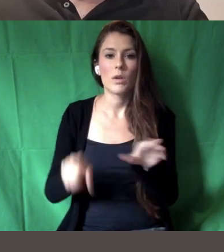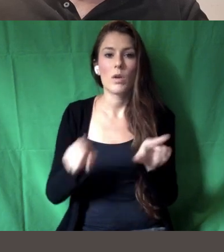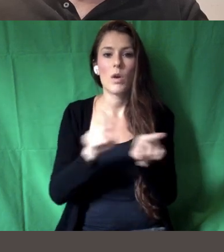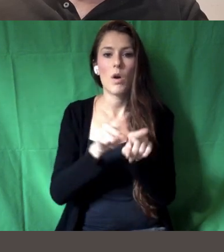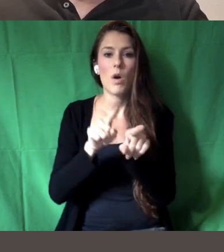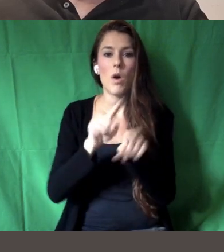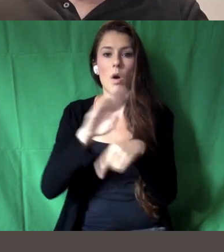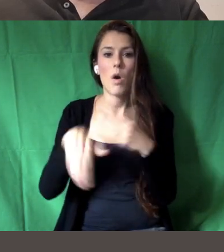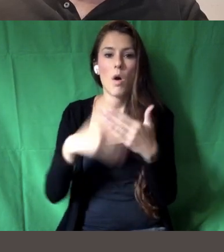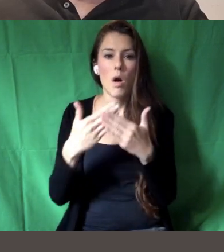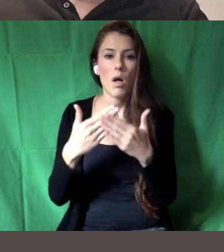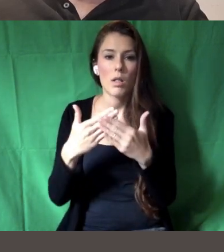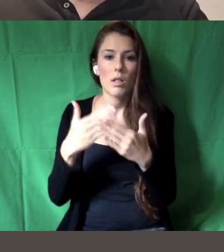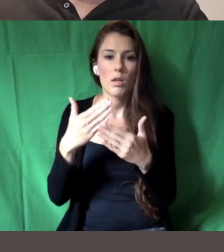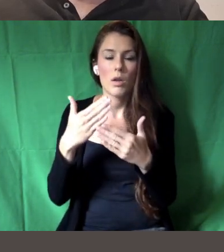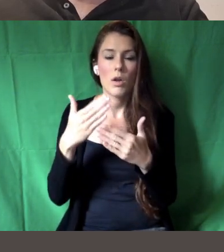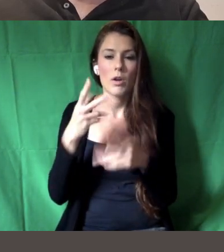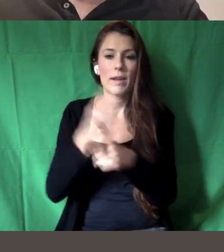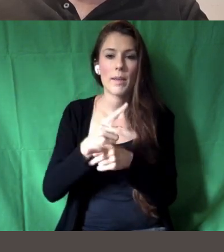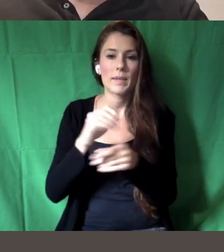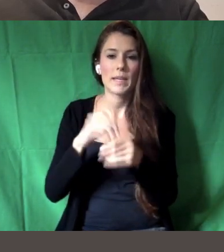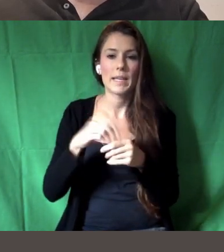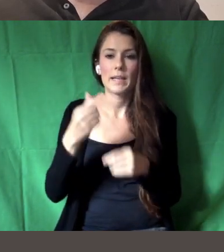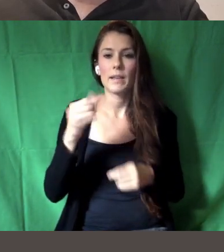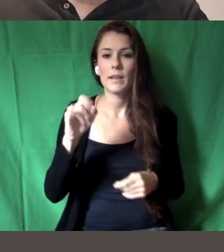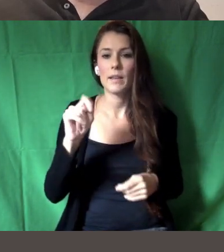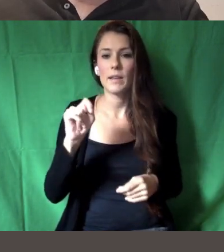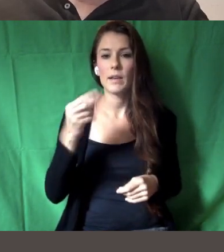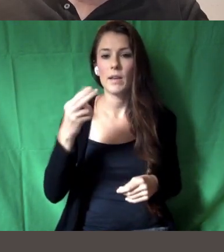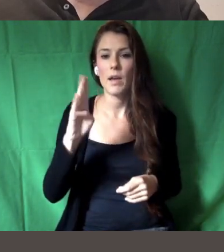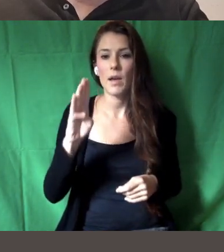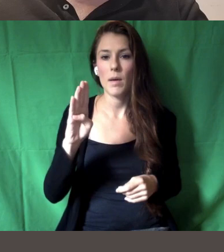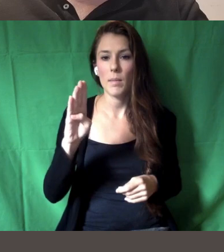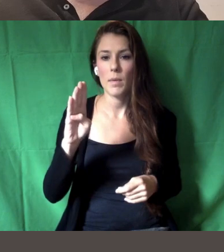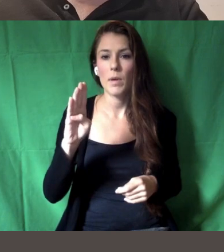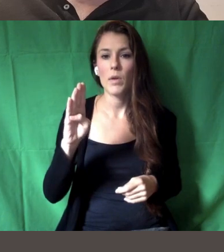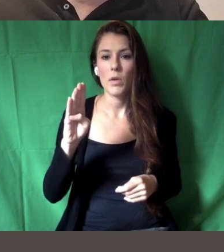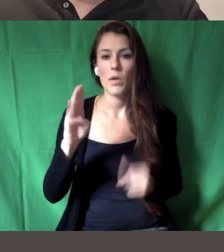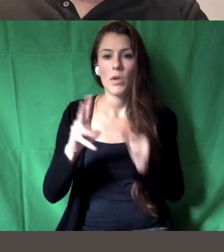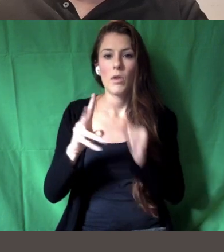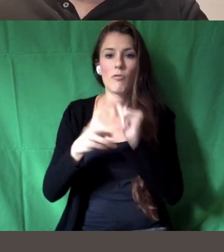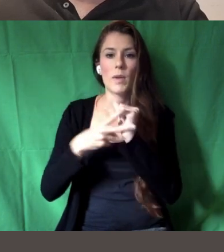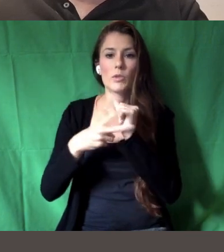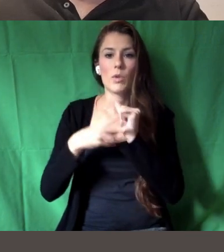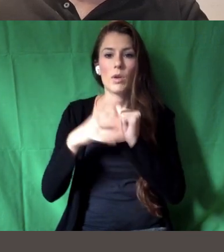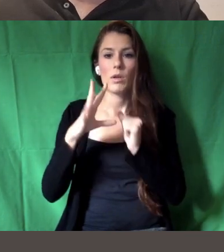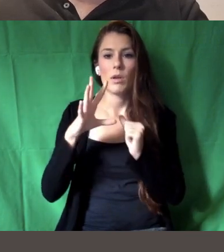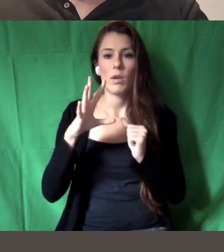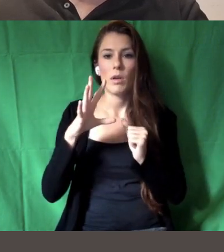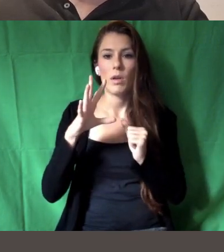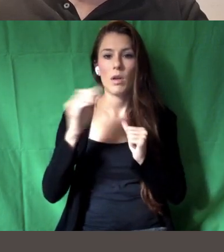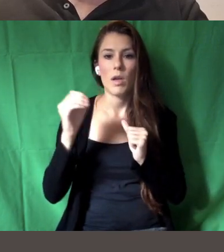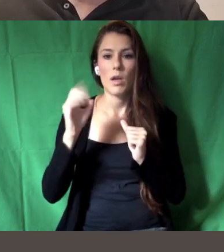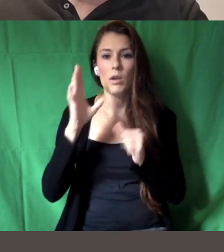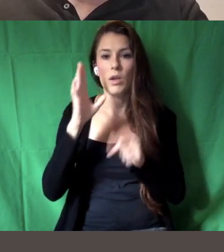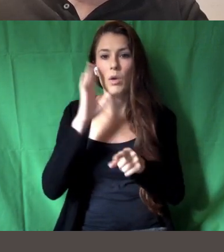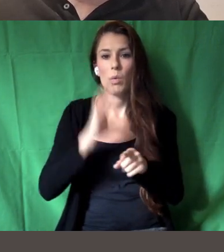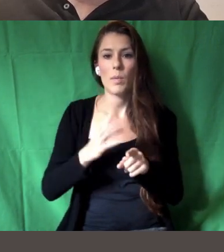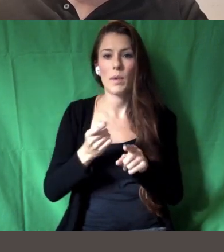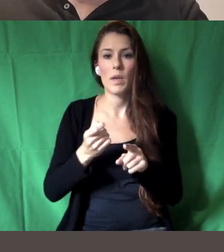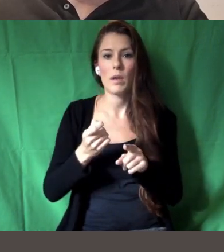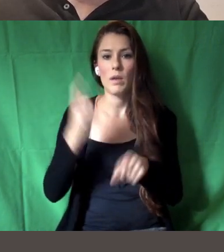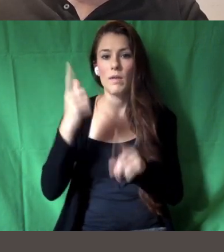are kept in a GitHub git repository and the whole process could be orchestrated from AWS CloudShell.